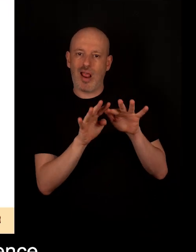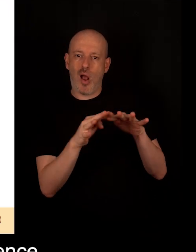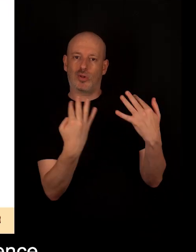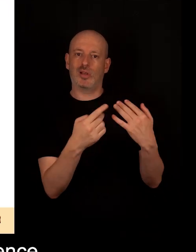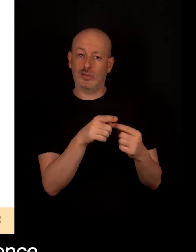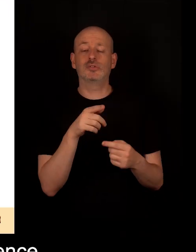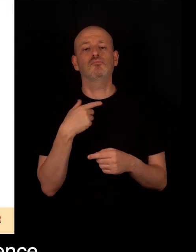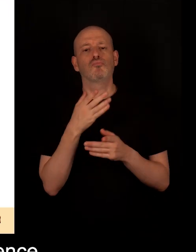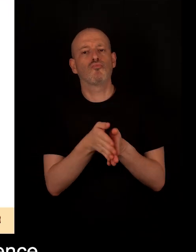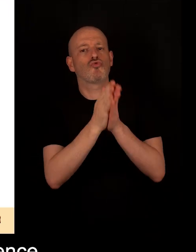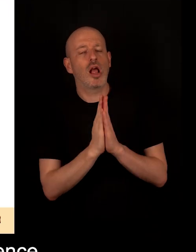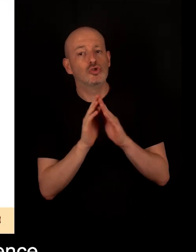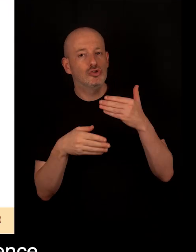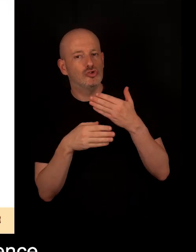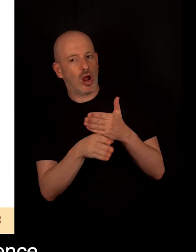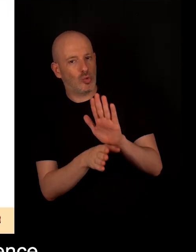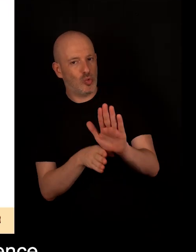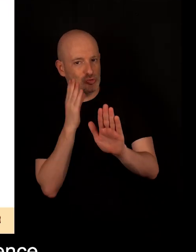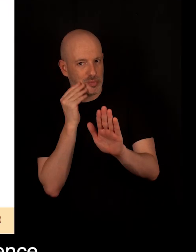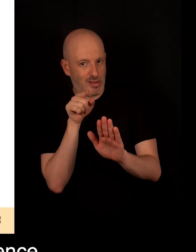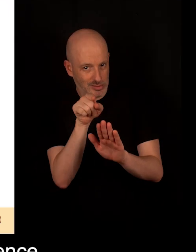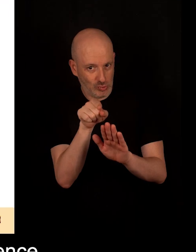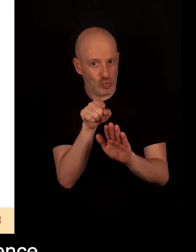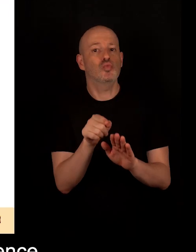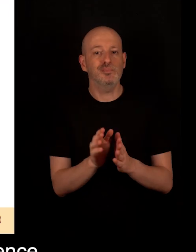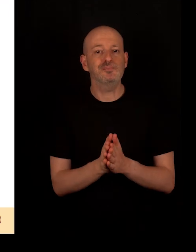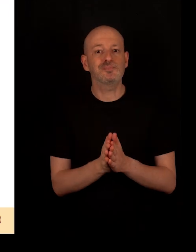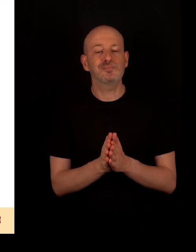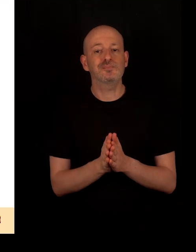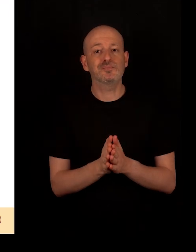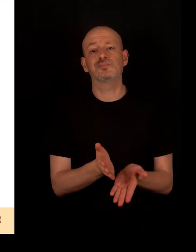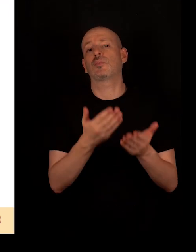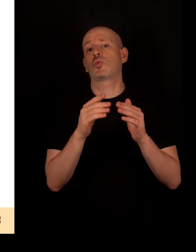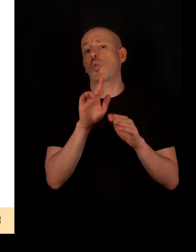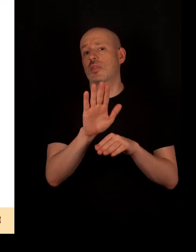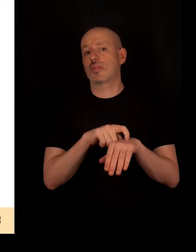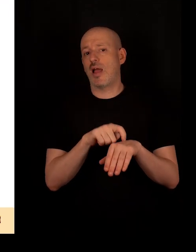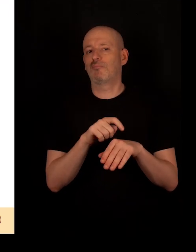So you would be asked to share your experience and your time with